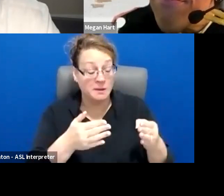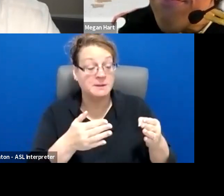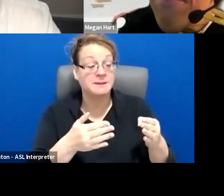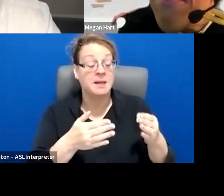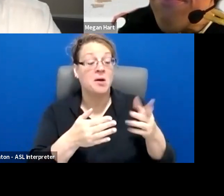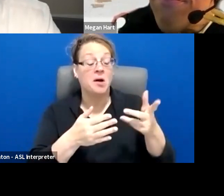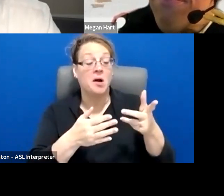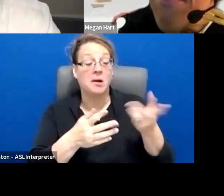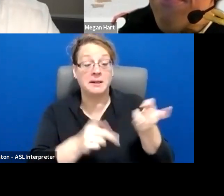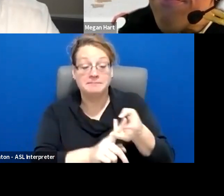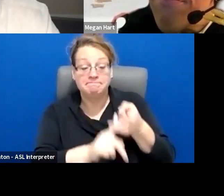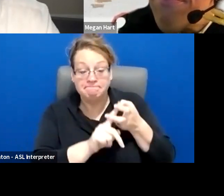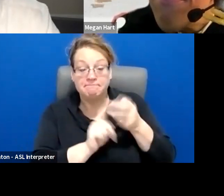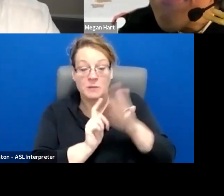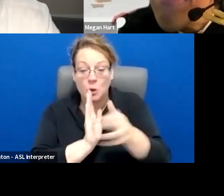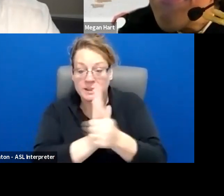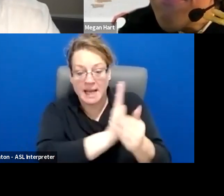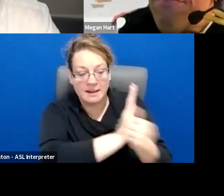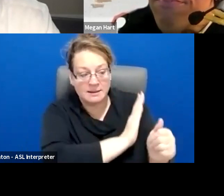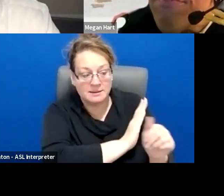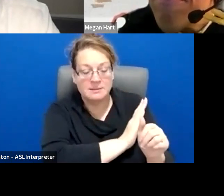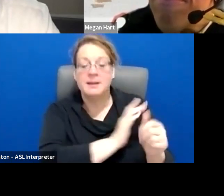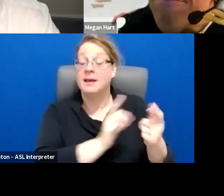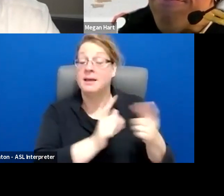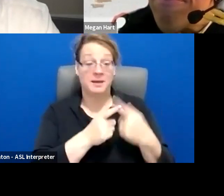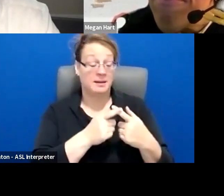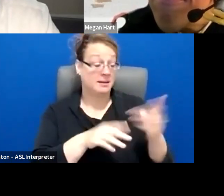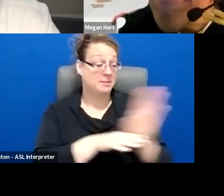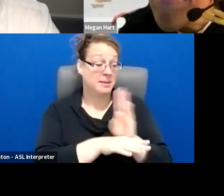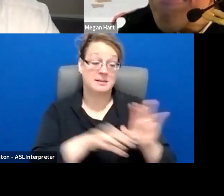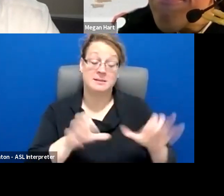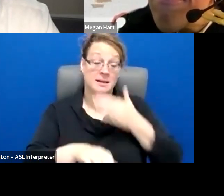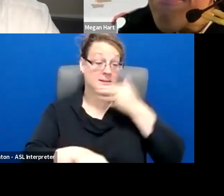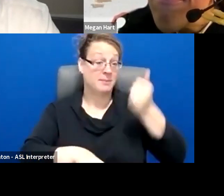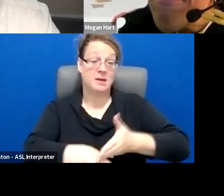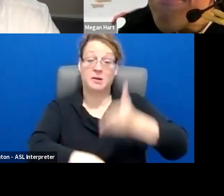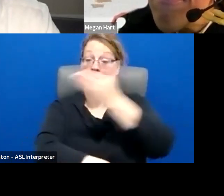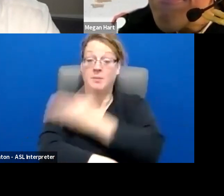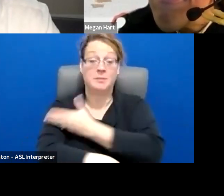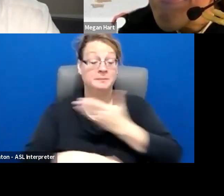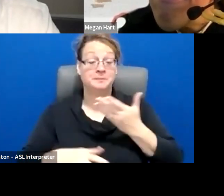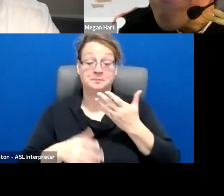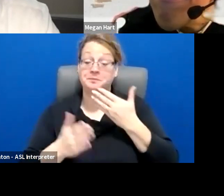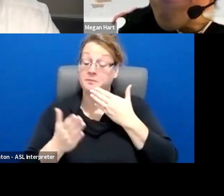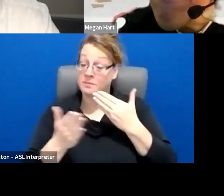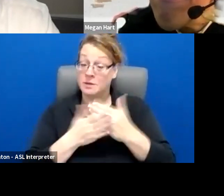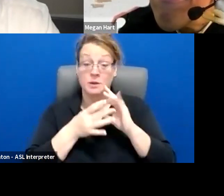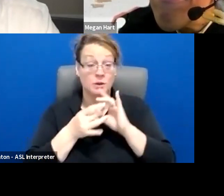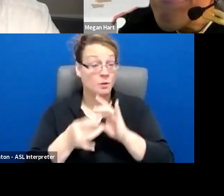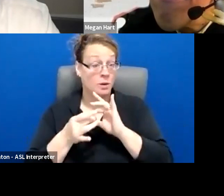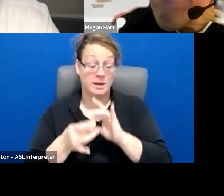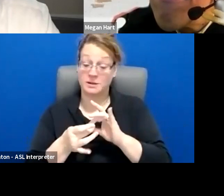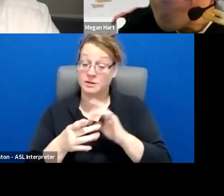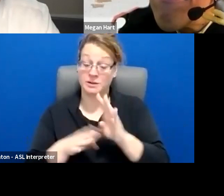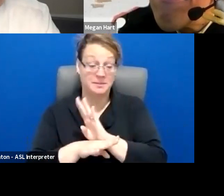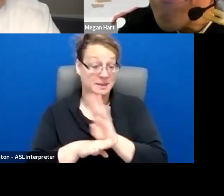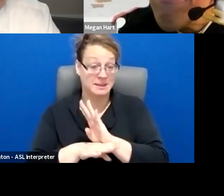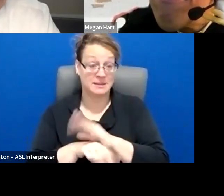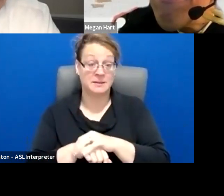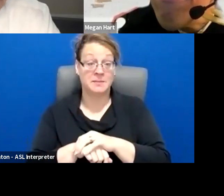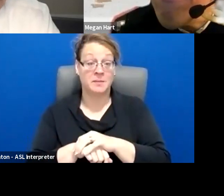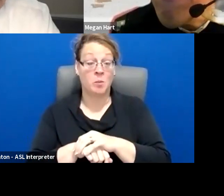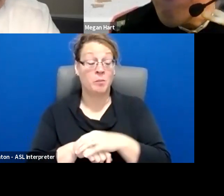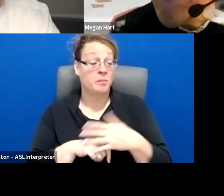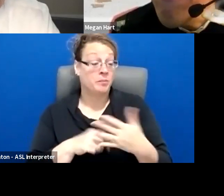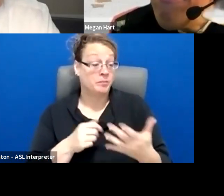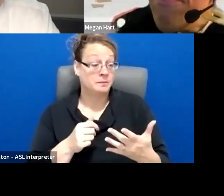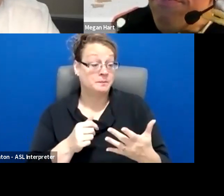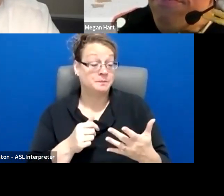The better we are hiring for the right role.